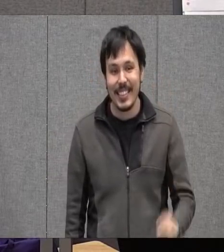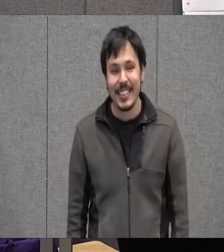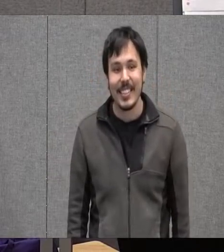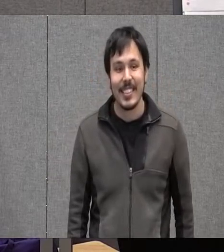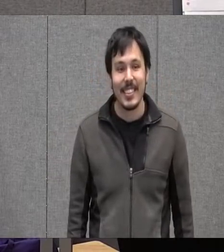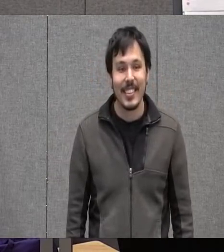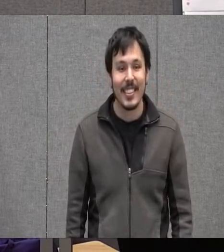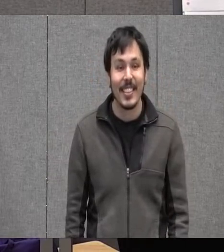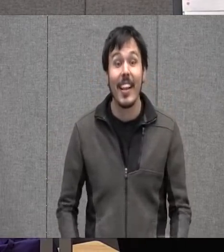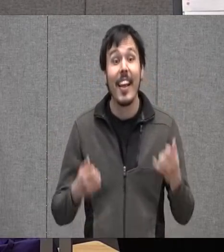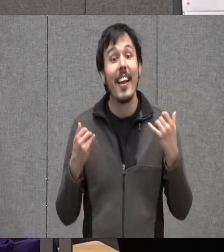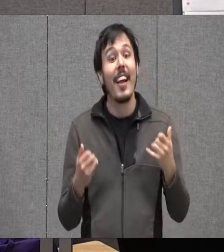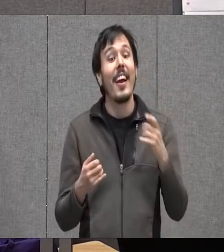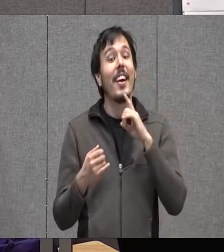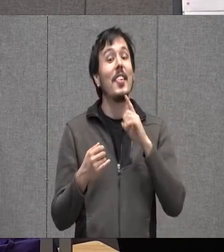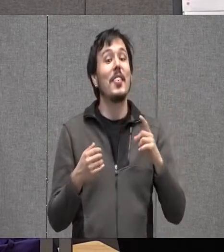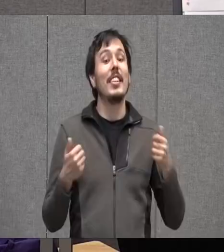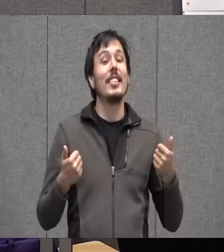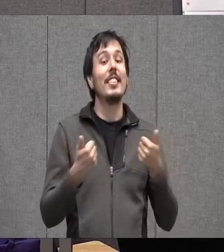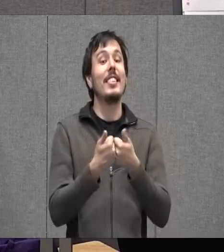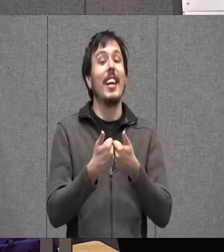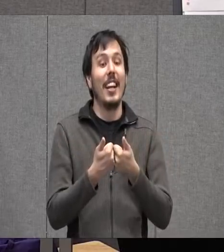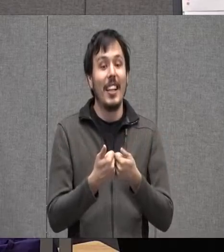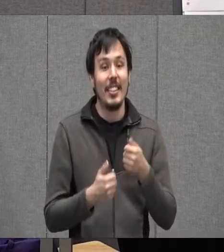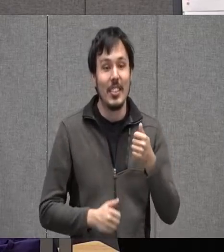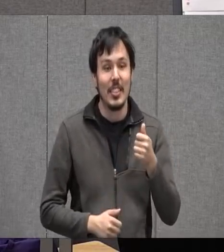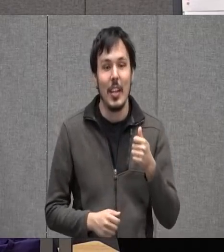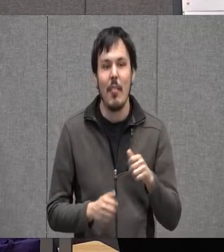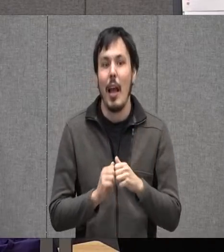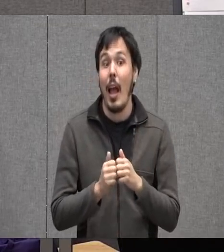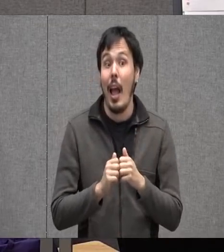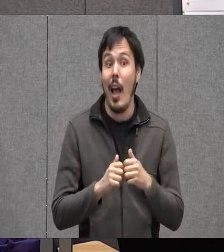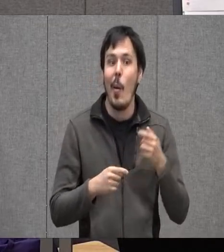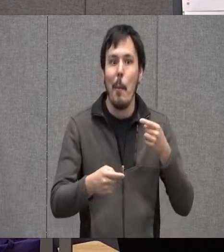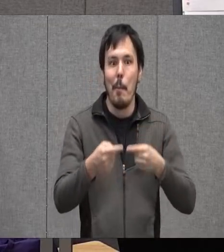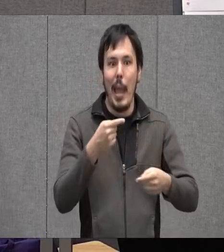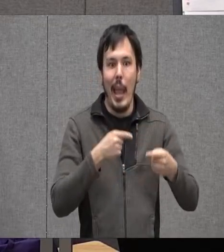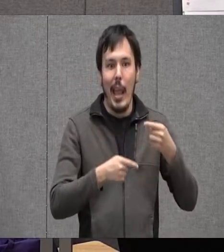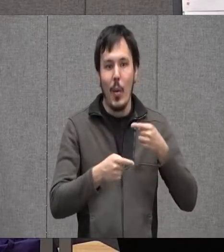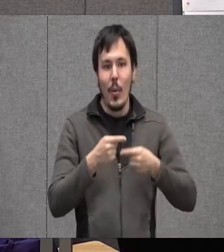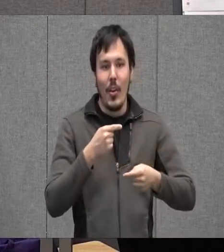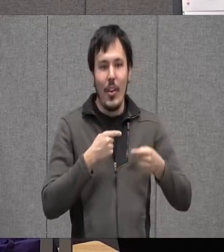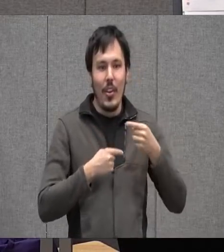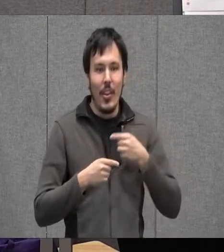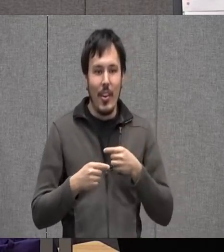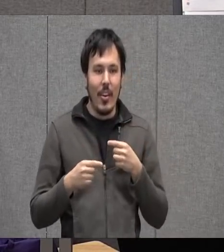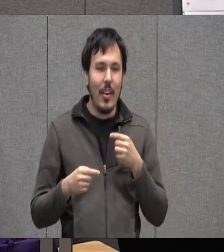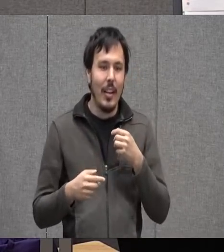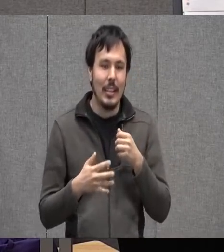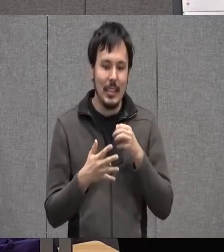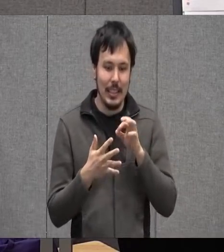Now you can really challenge yourself by trying to go backwards. And going backwards with skip counting is important also